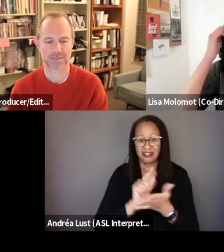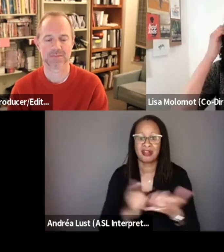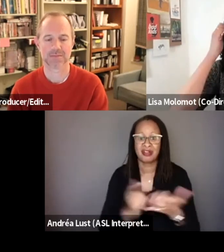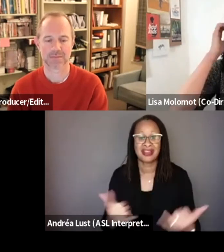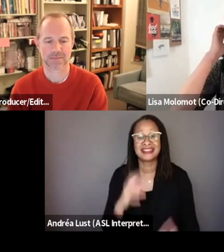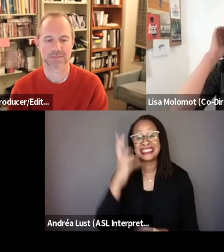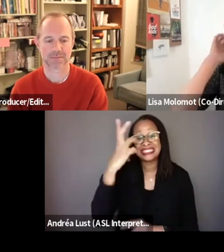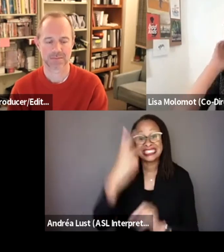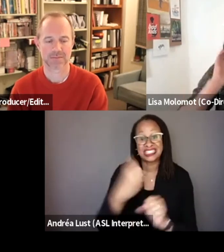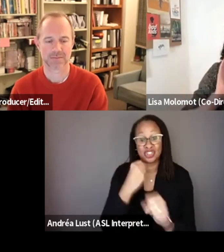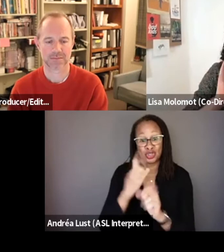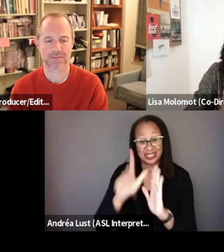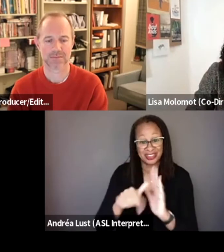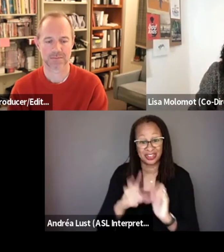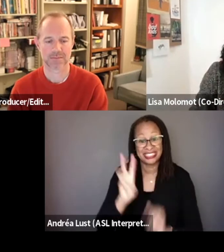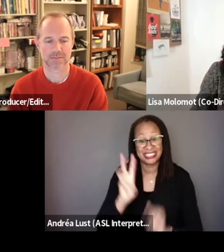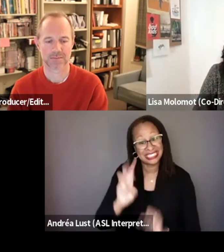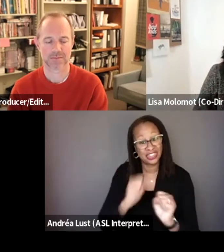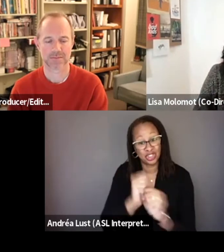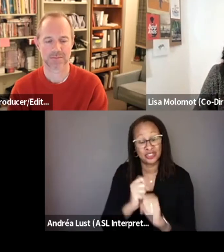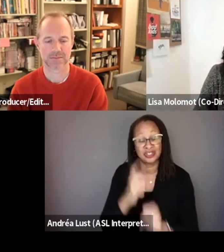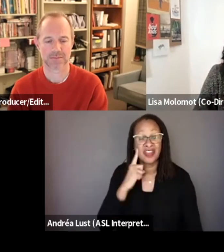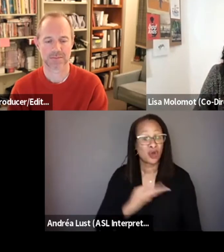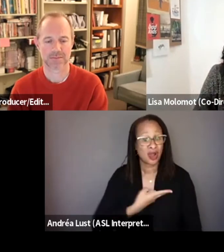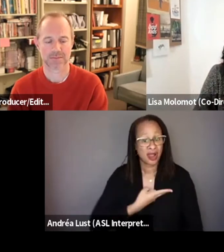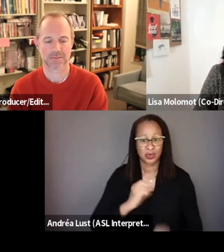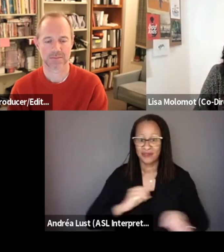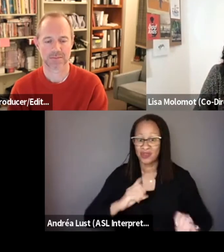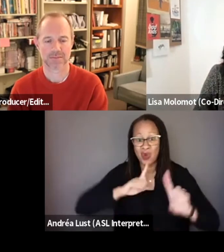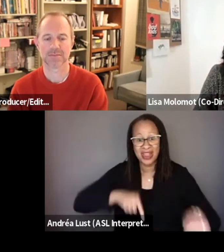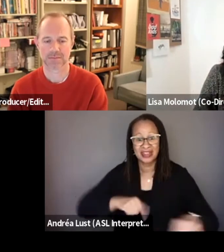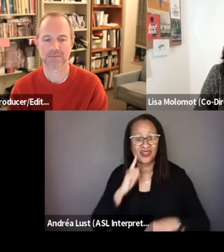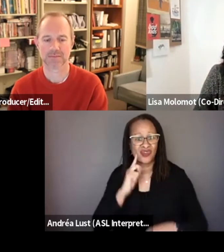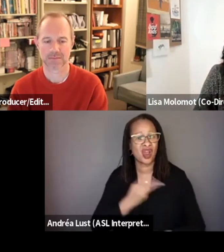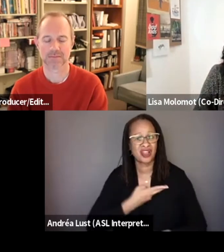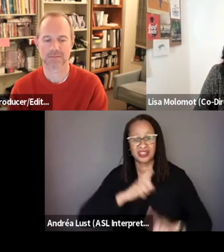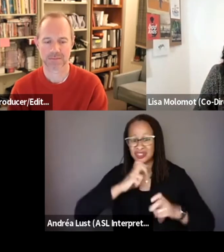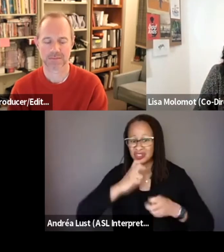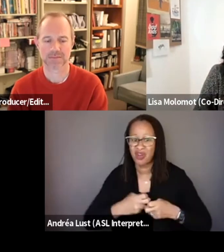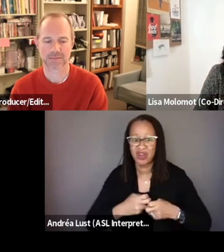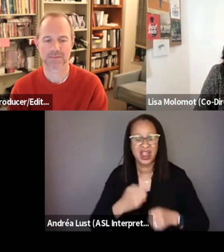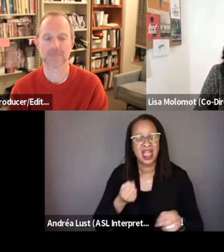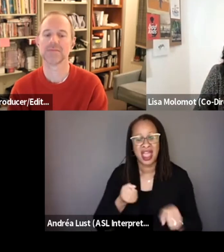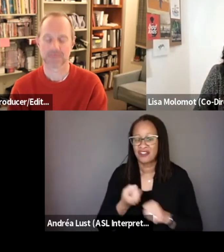so for us, it's really hard. Every new year's, every Christmas,